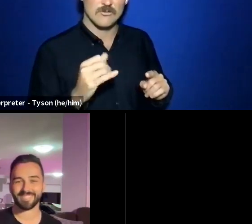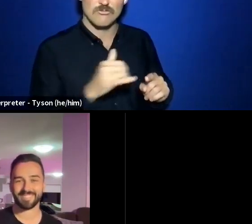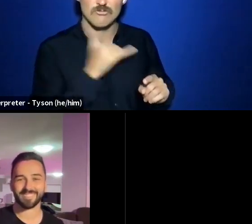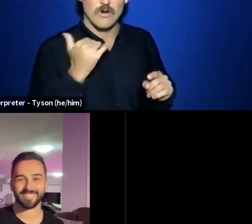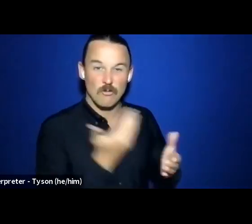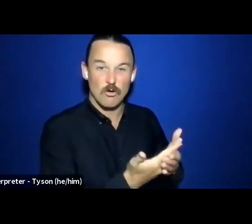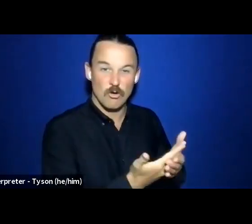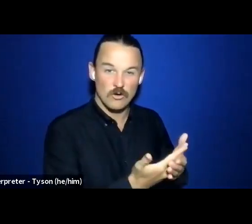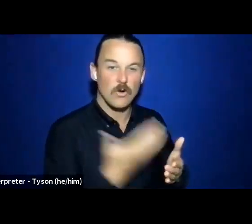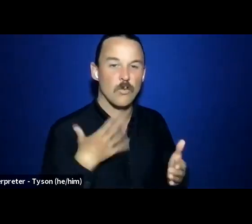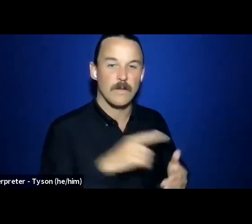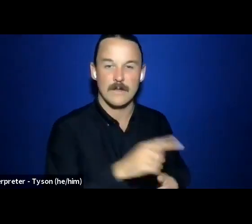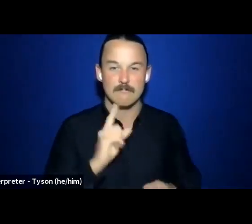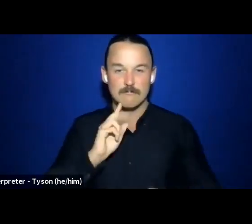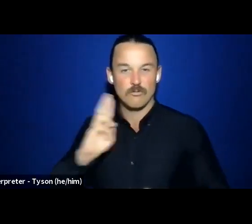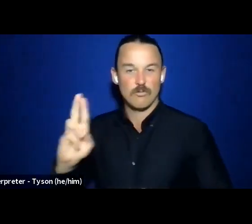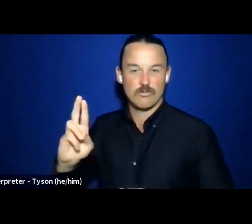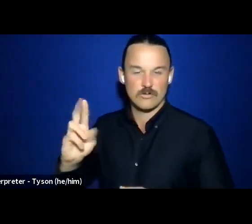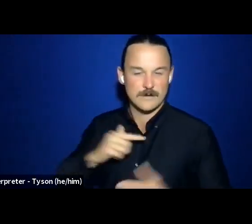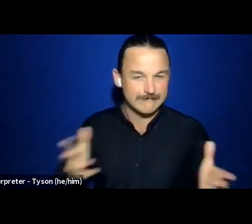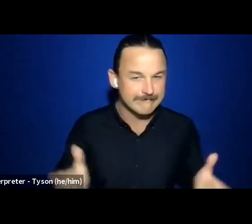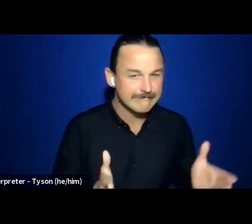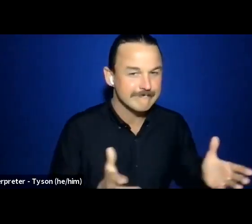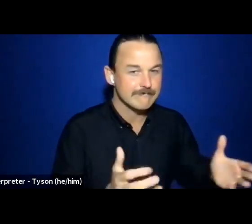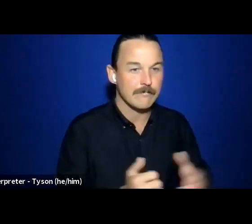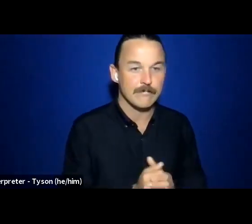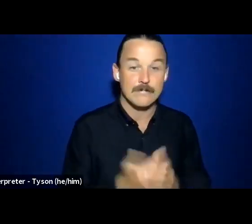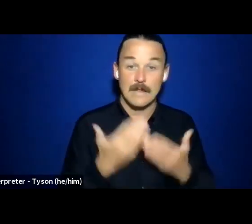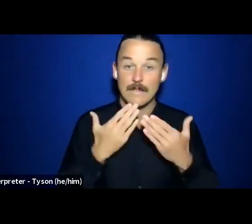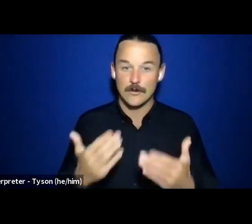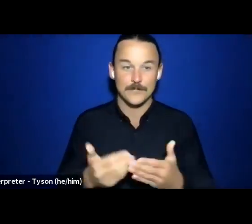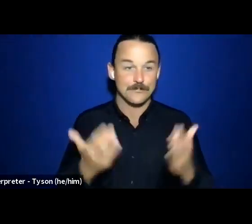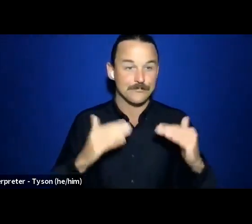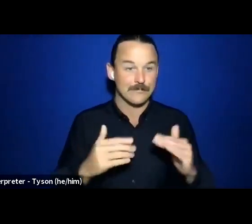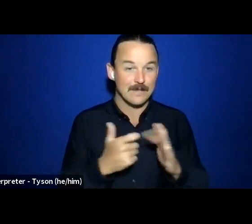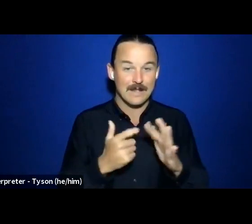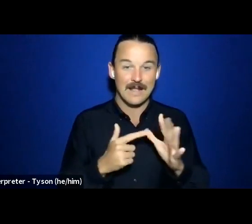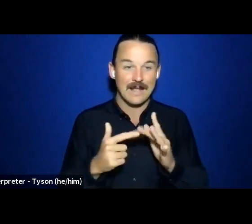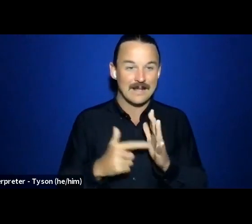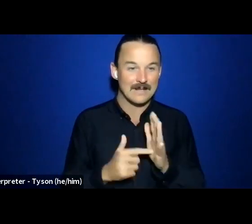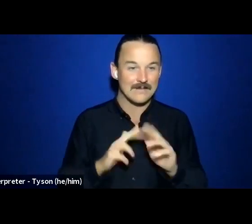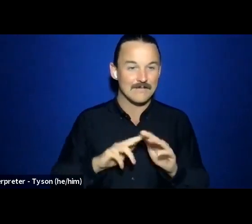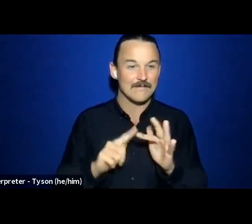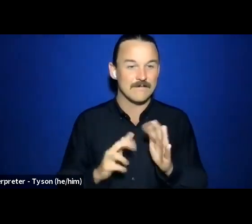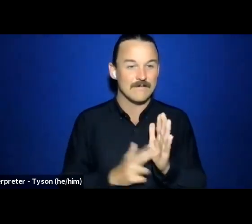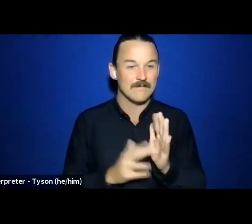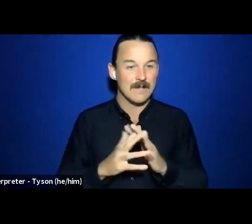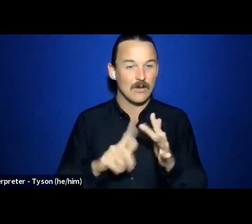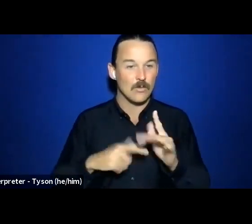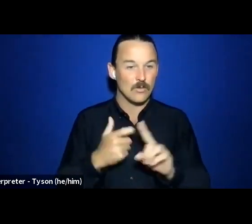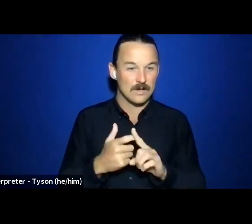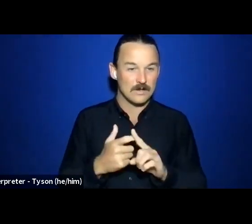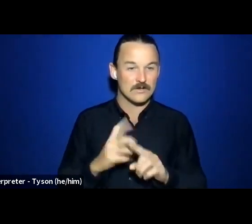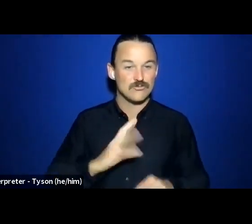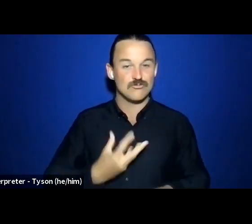g for LGBT I victims of crime and Domestic violence. Thank you, Jesse. Hey Fenwick. Okay Hey Fenwick. Okay, is a transgender public health